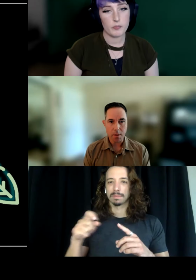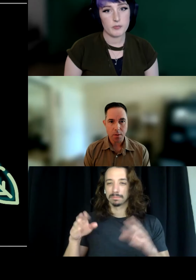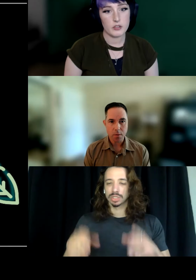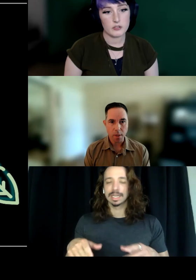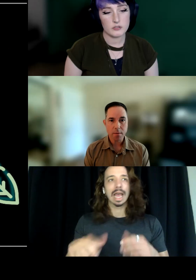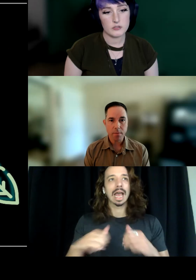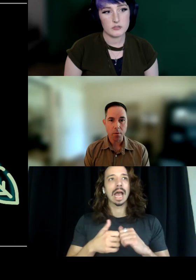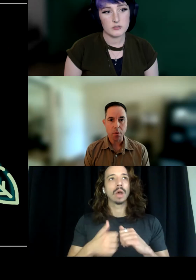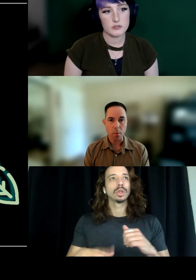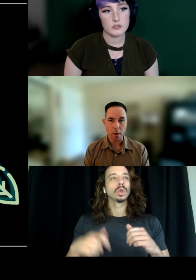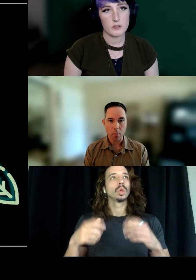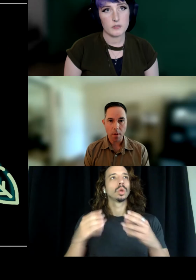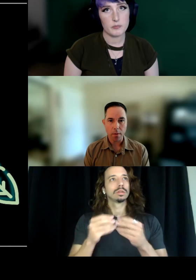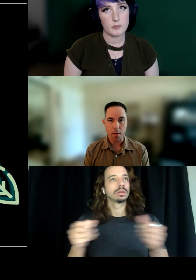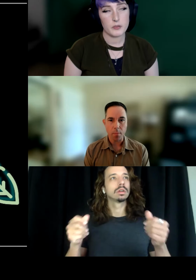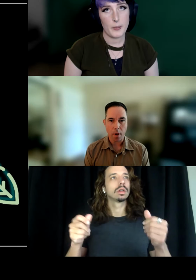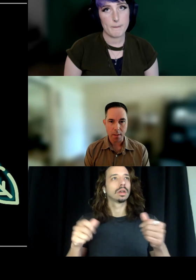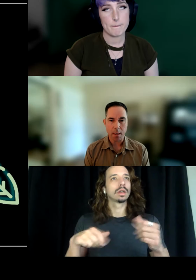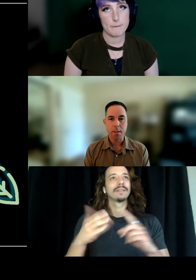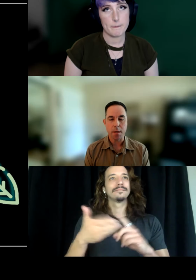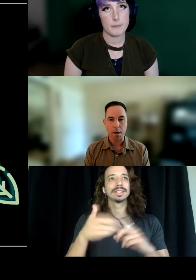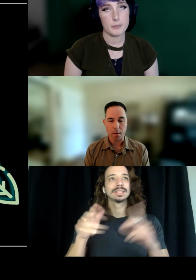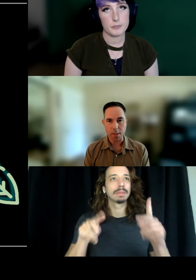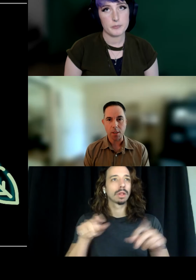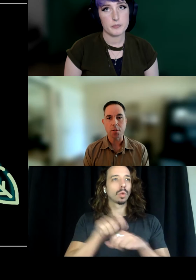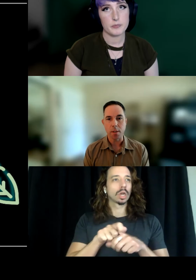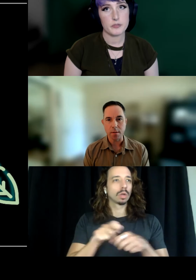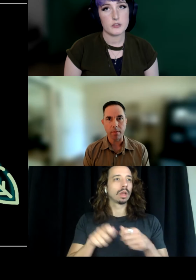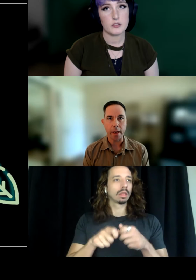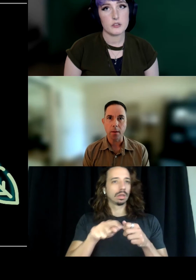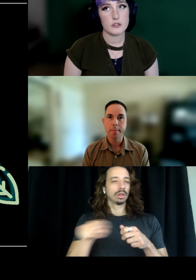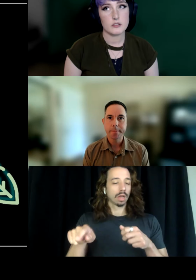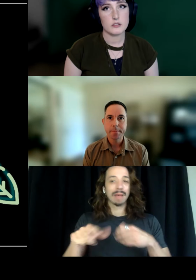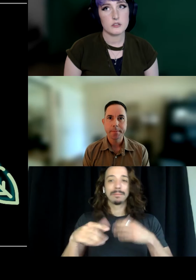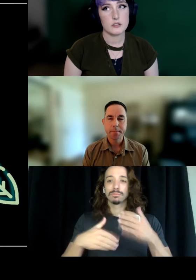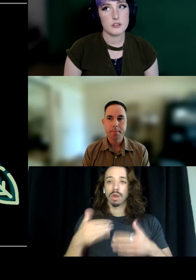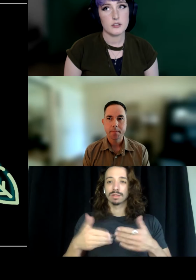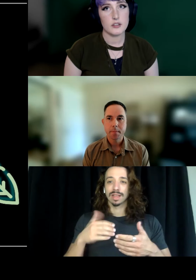and assuage folks you're working with that process and documentation is vital?" [Shell]: